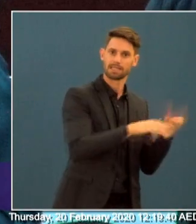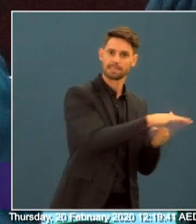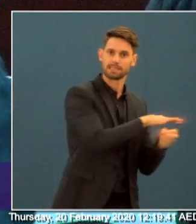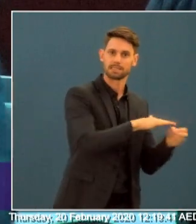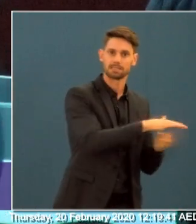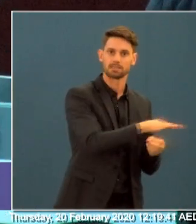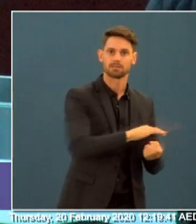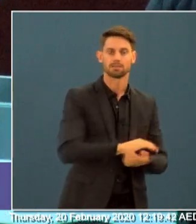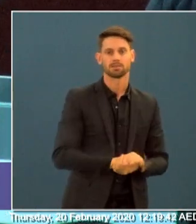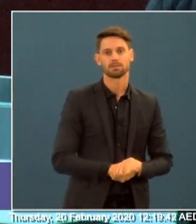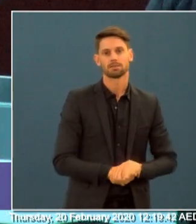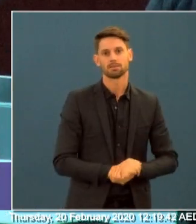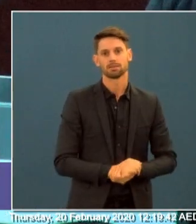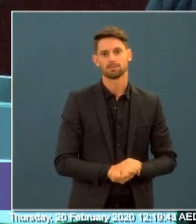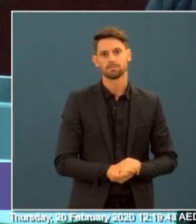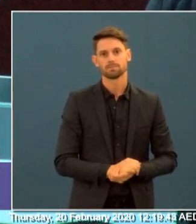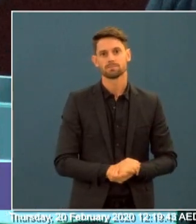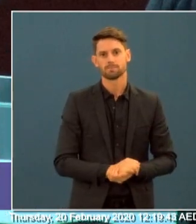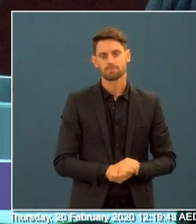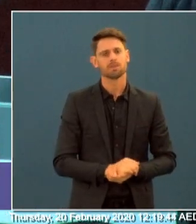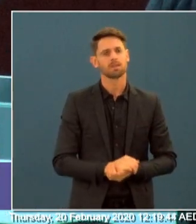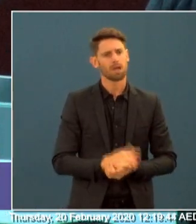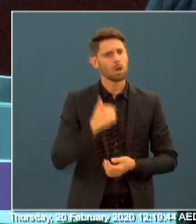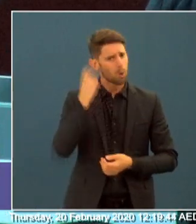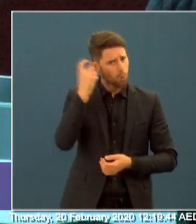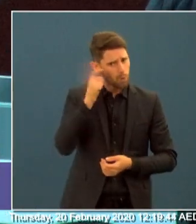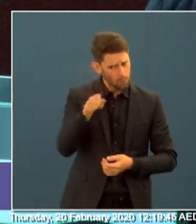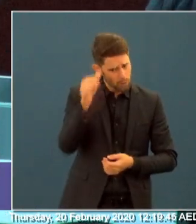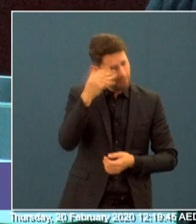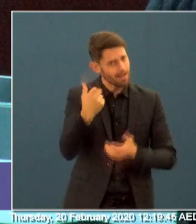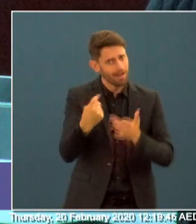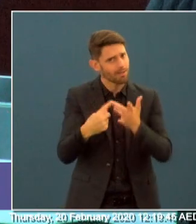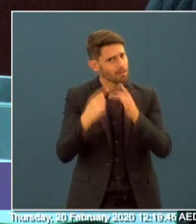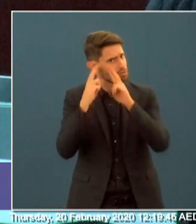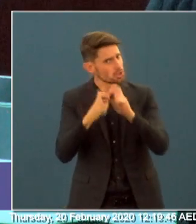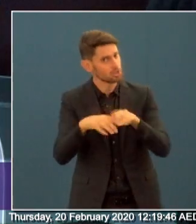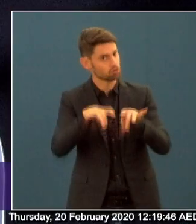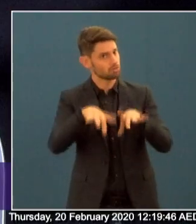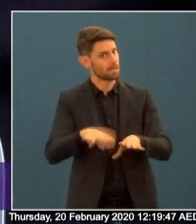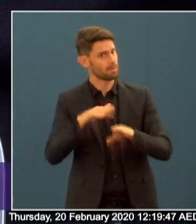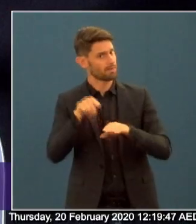that you've done in any other university settings or any other context in Australia? Yes.